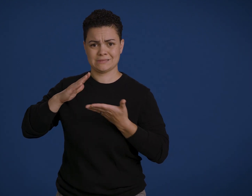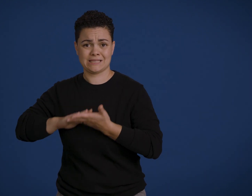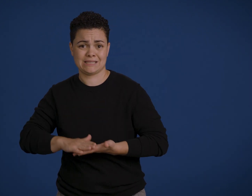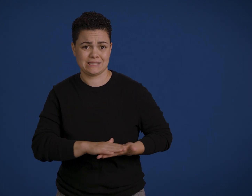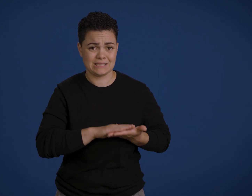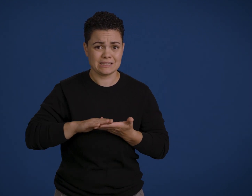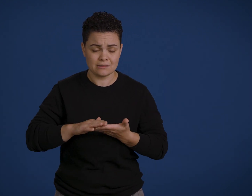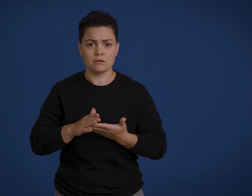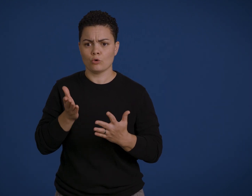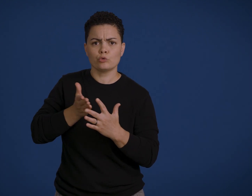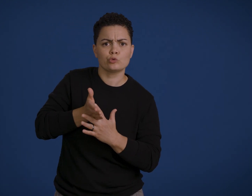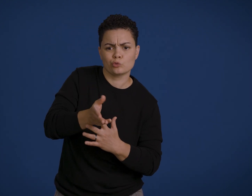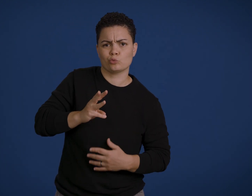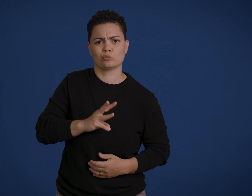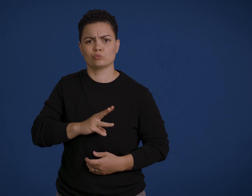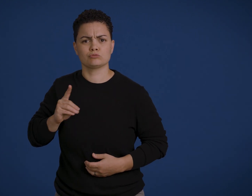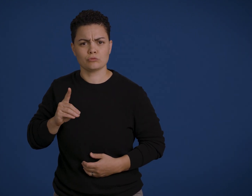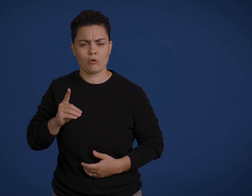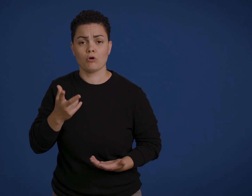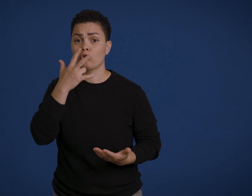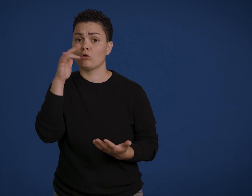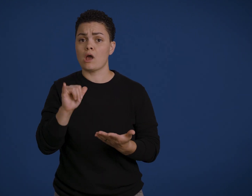Signs and symptoms of opioid withdrawal include: